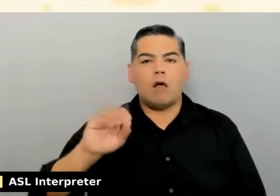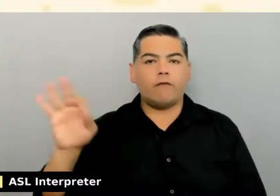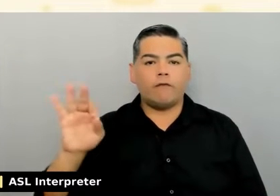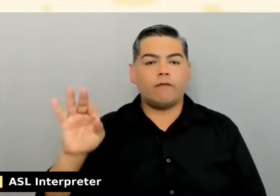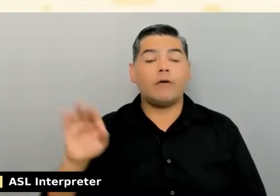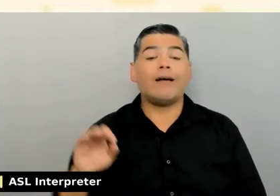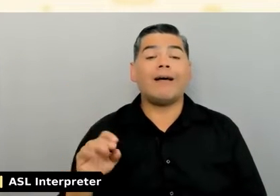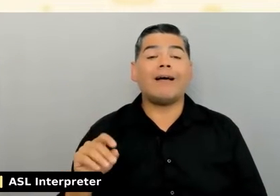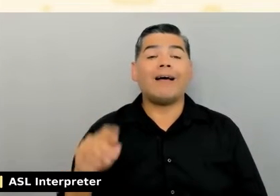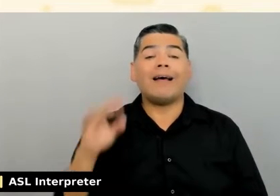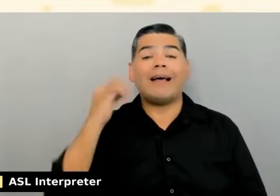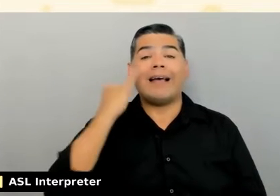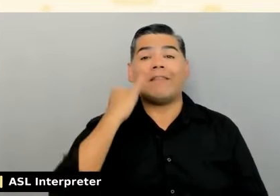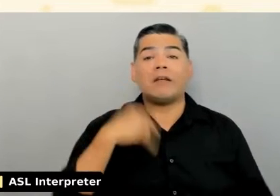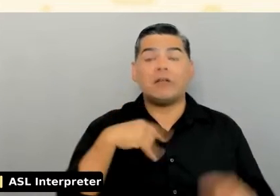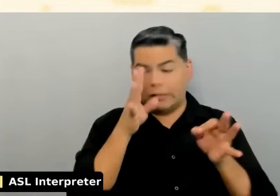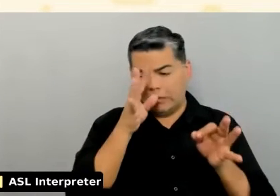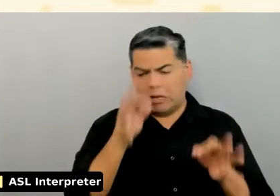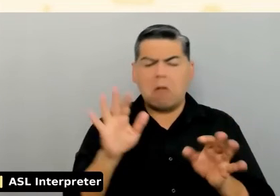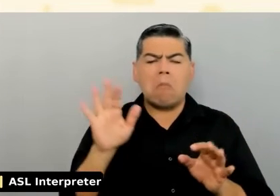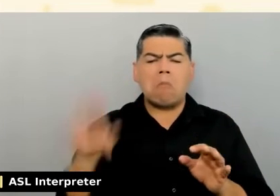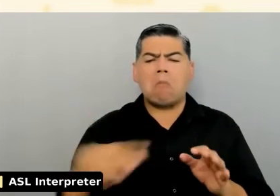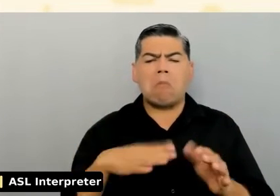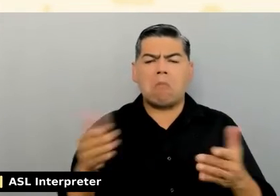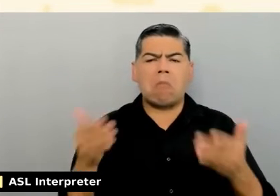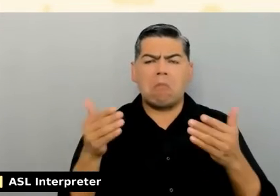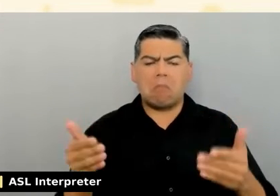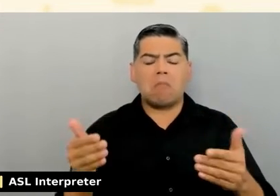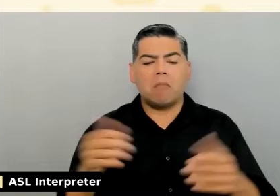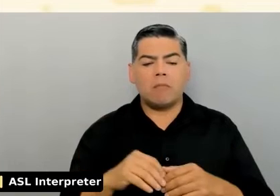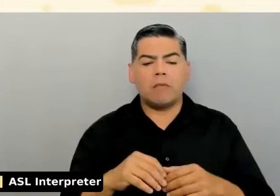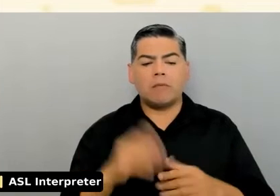If you decide to disable it, you find it very boring,